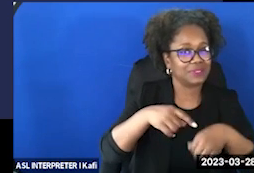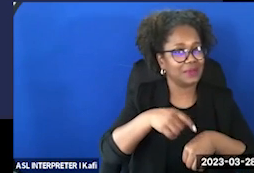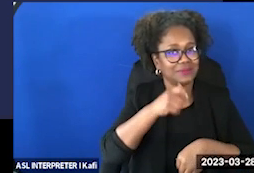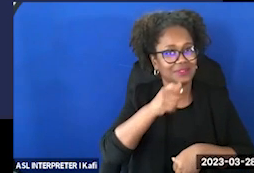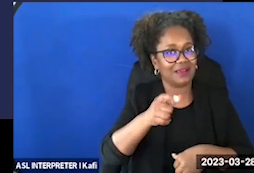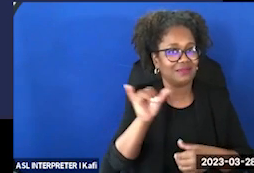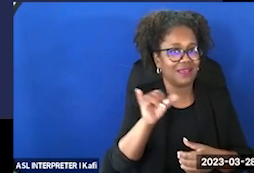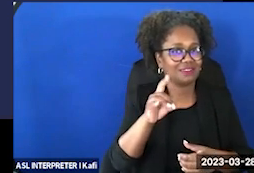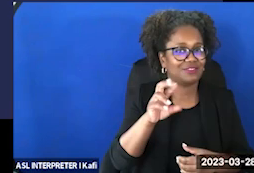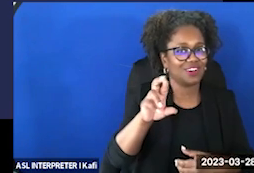Debbie Stine, Science & Technology Policy Academy: So does that help?